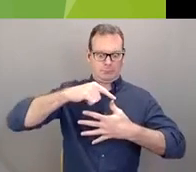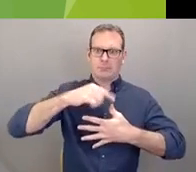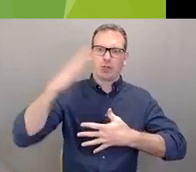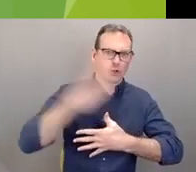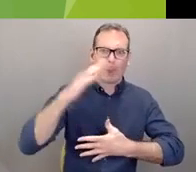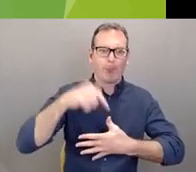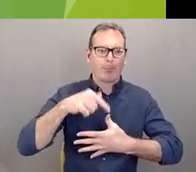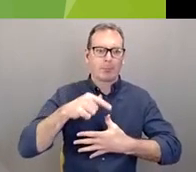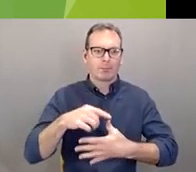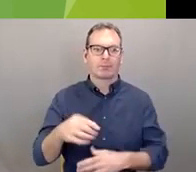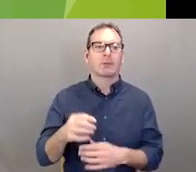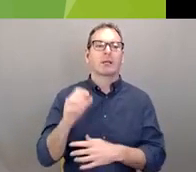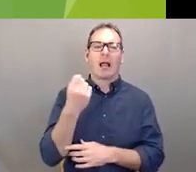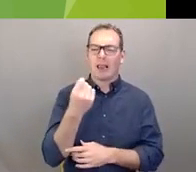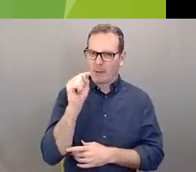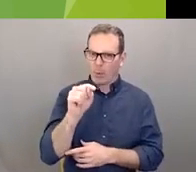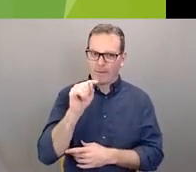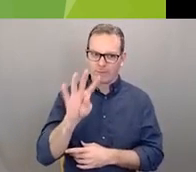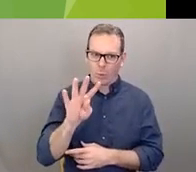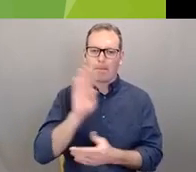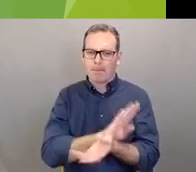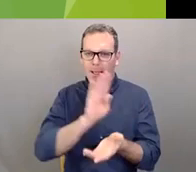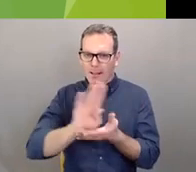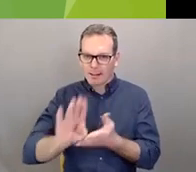expenditures and private accident insurance are not considered in above numbers